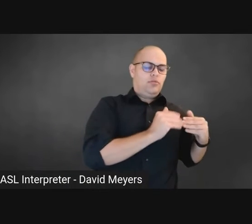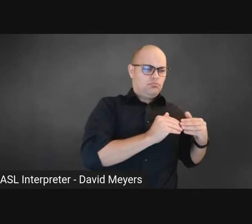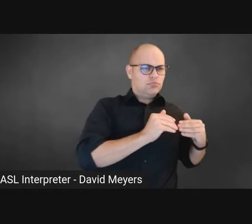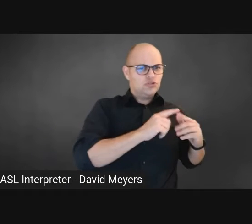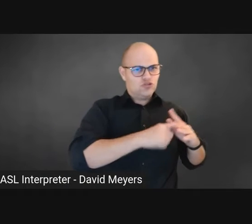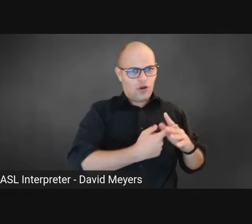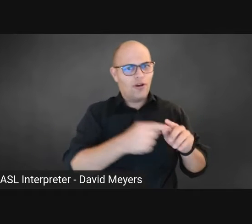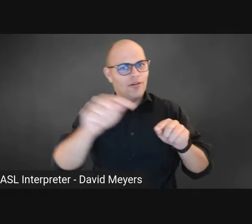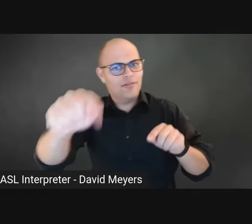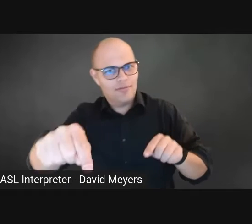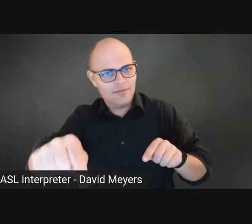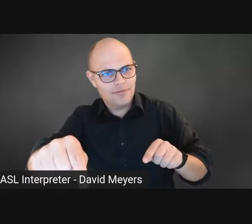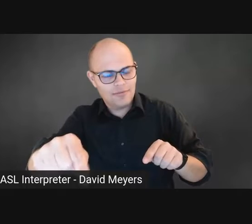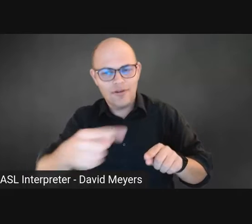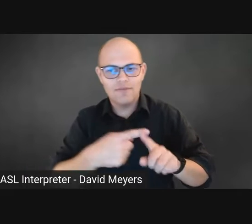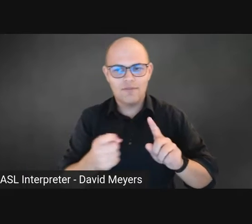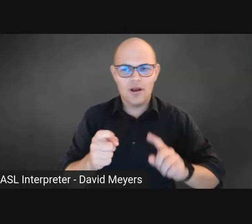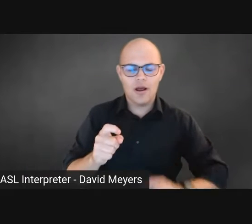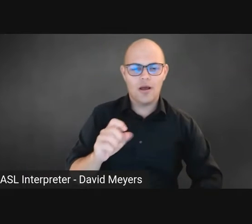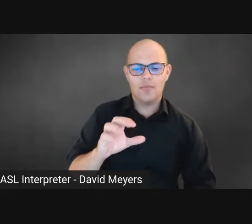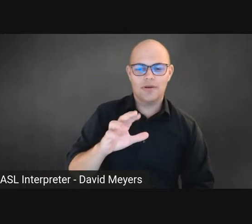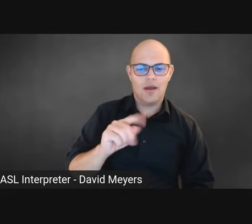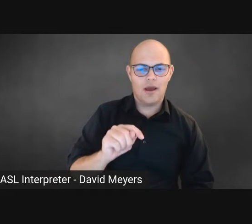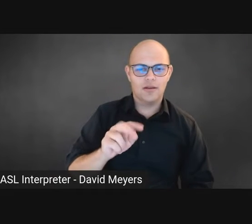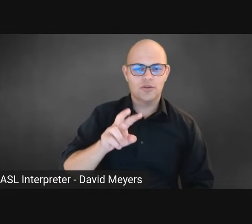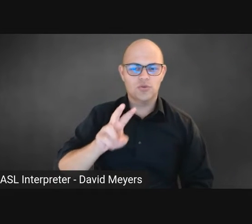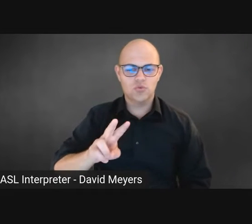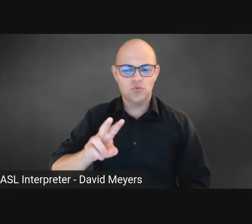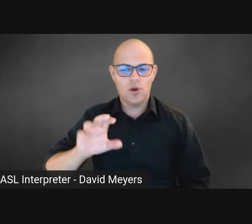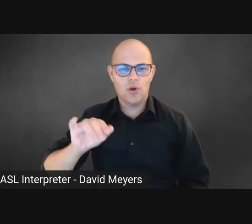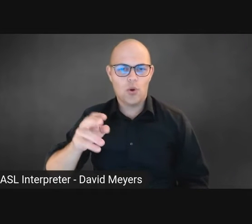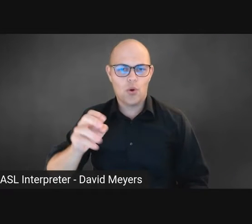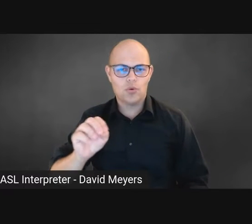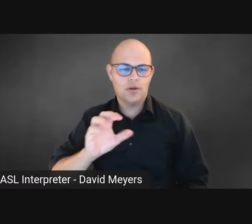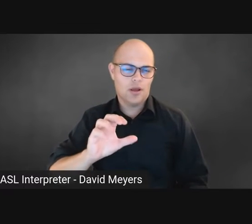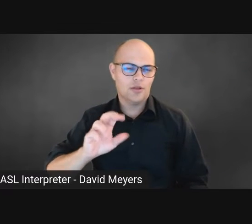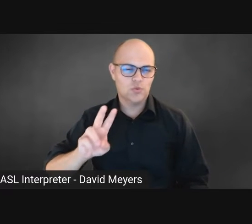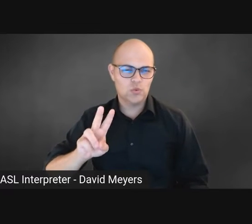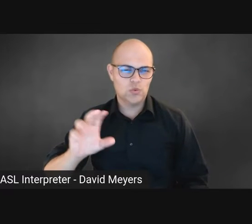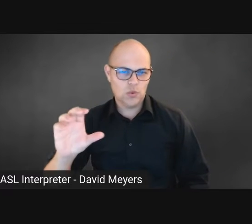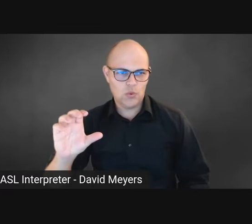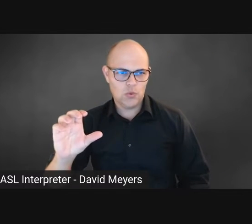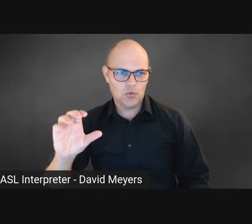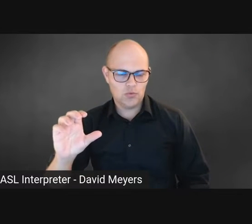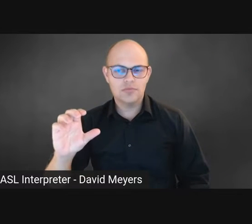Mike has been on quite a journey. He's fond of new technologies, computer games, and good music